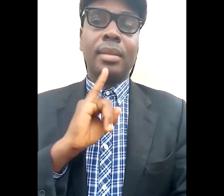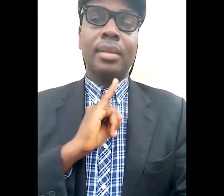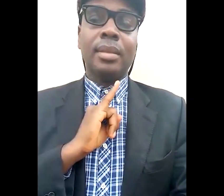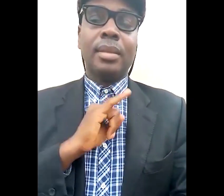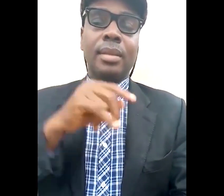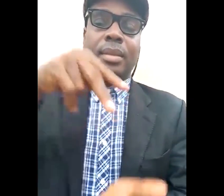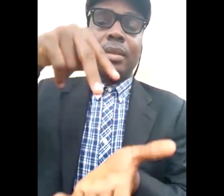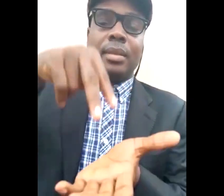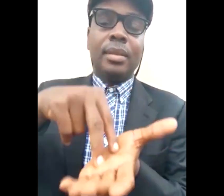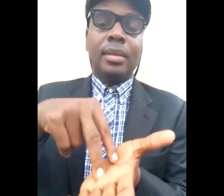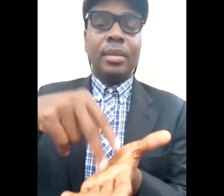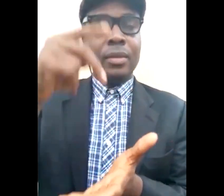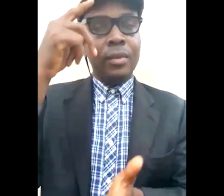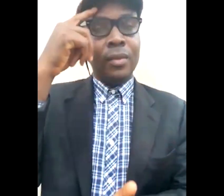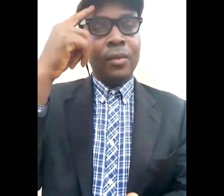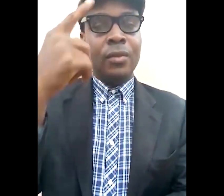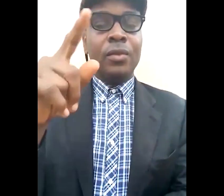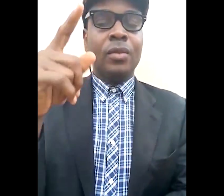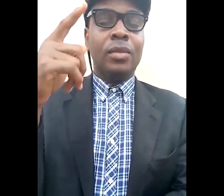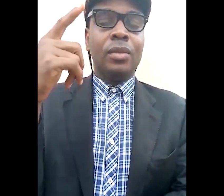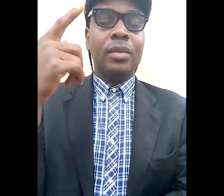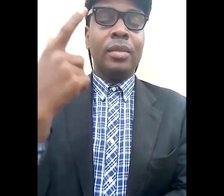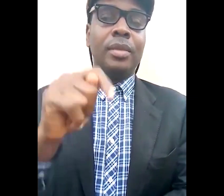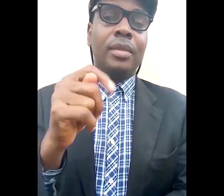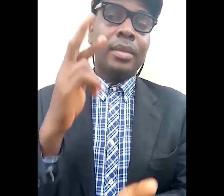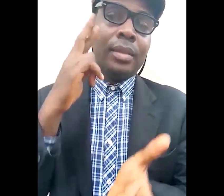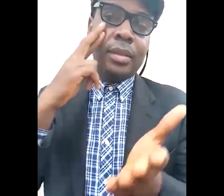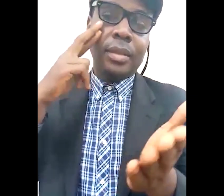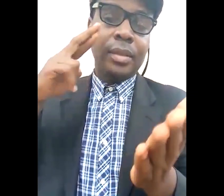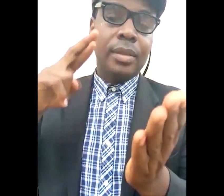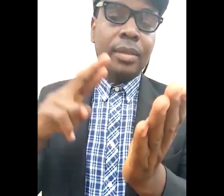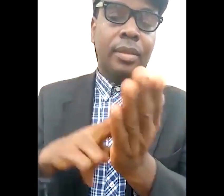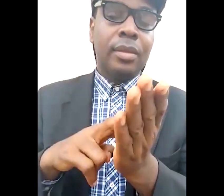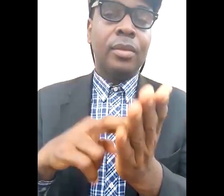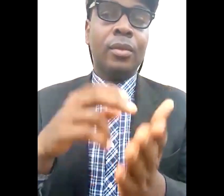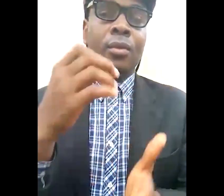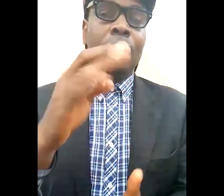I stand for the recognition of our national sign languages, I stand for “Sign Languages